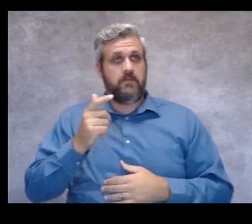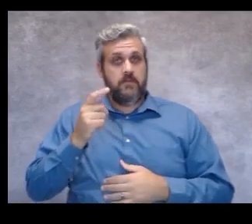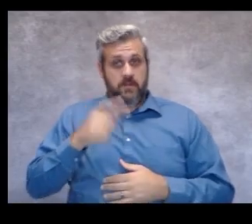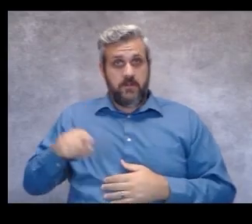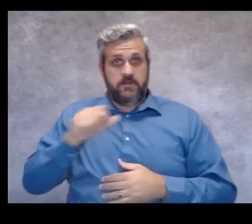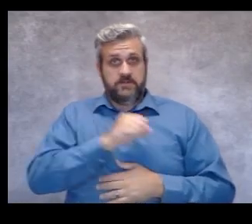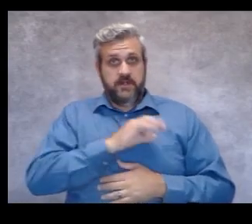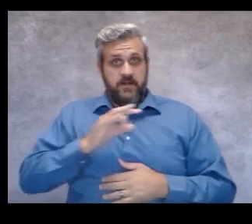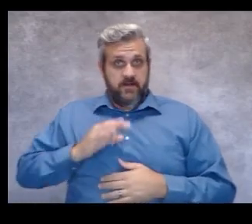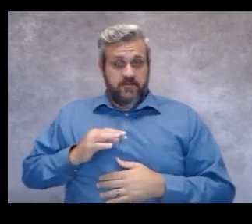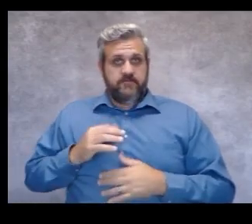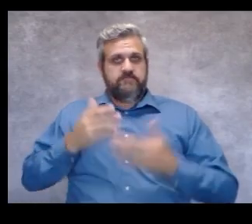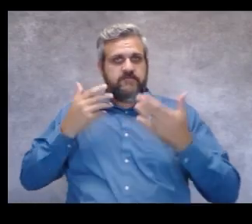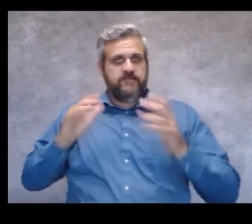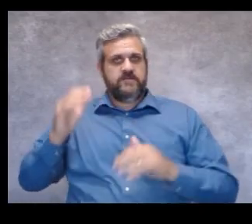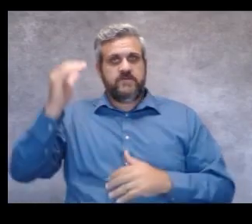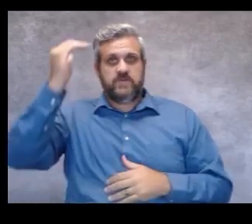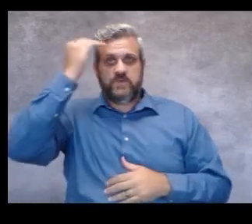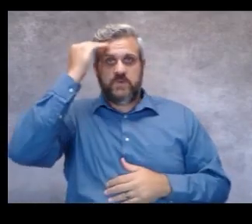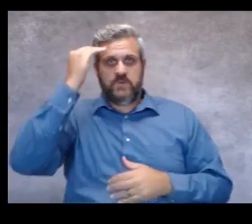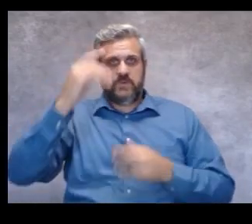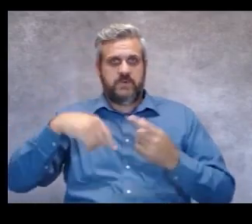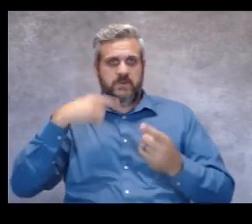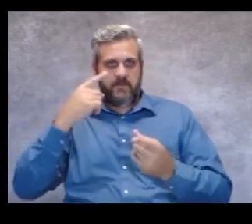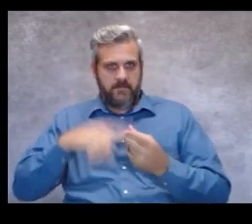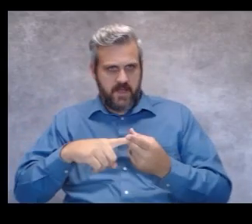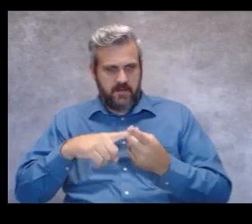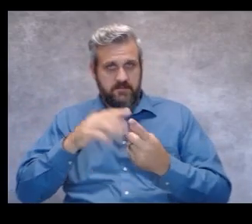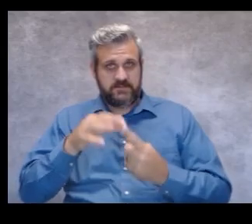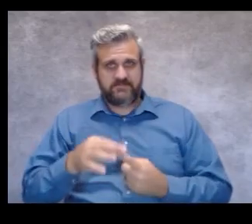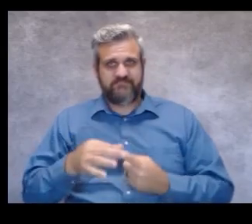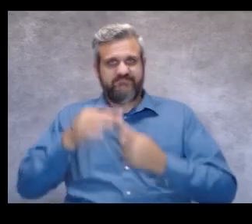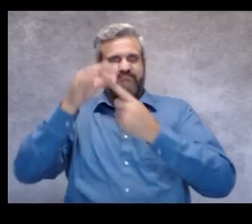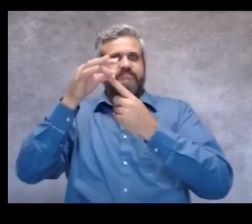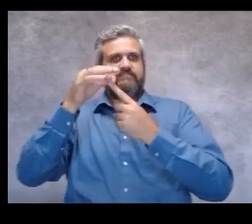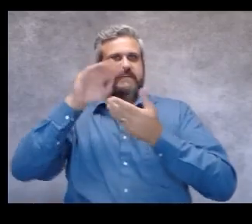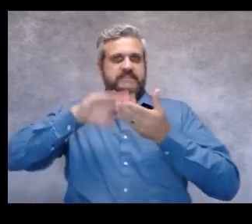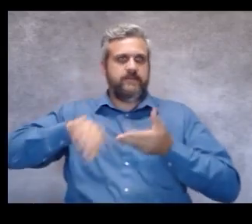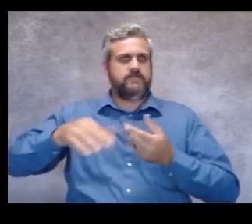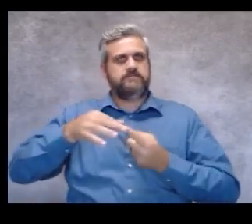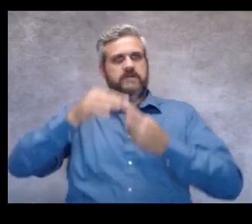for them to know about exceptions or special considerations and how they can